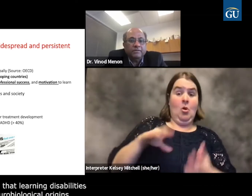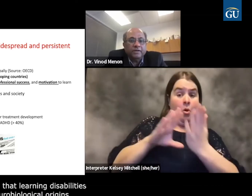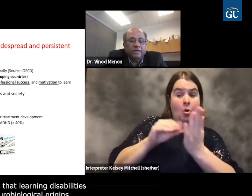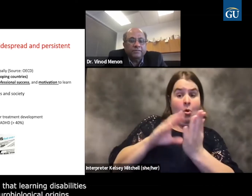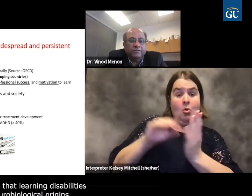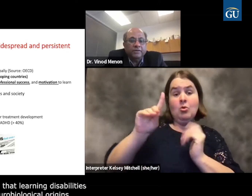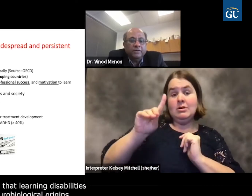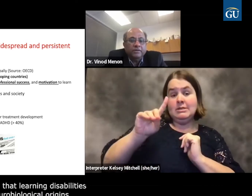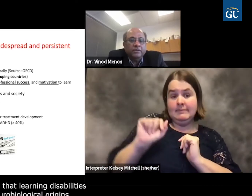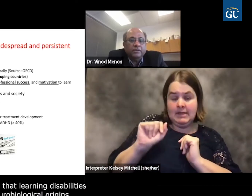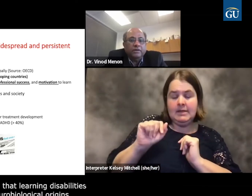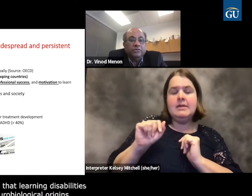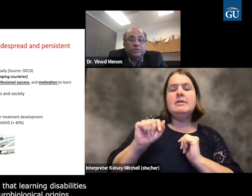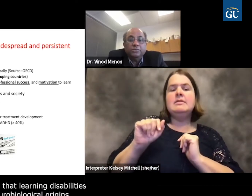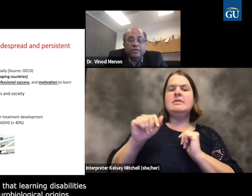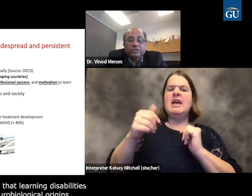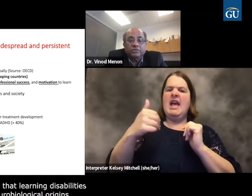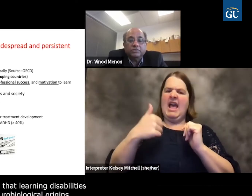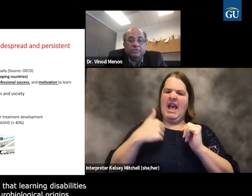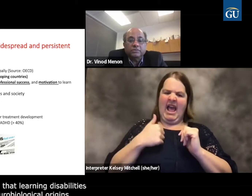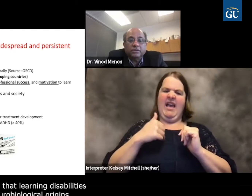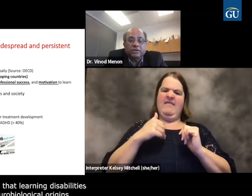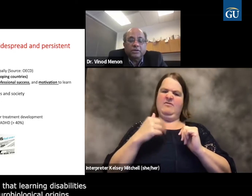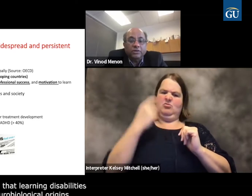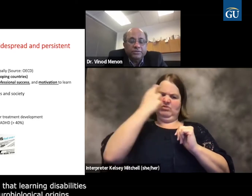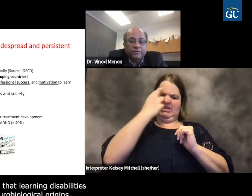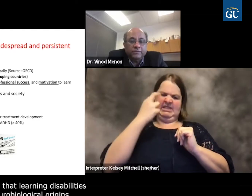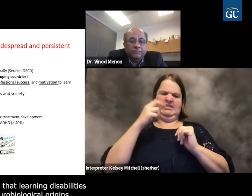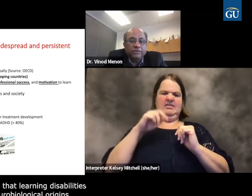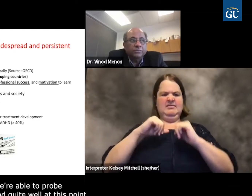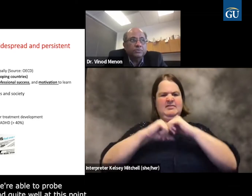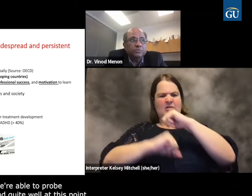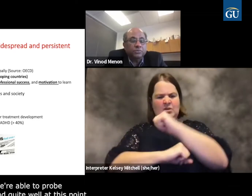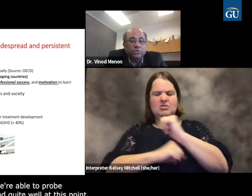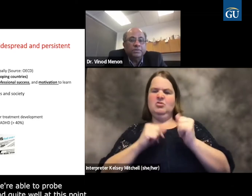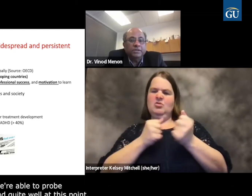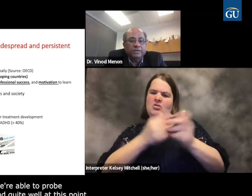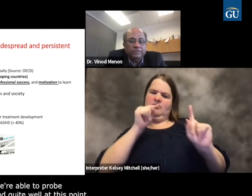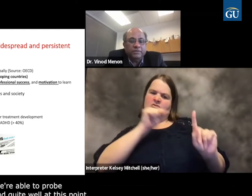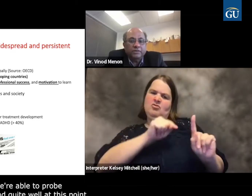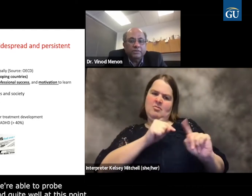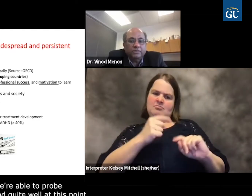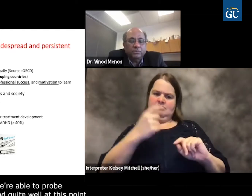learning disabilities have neurobiological